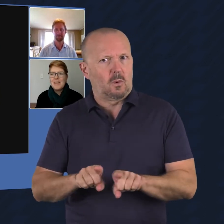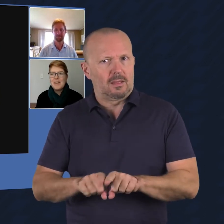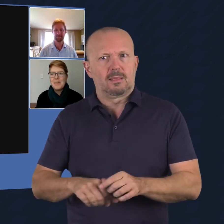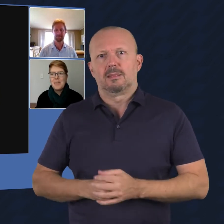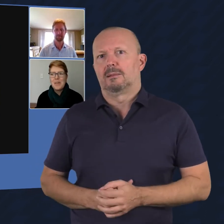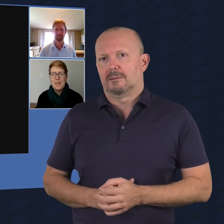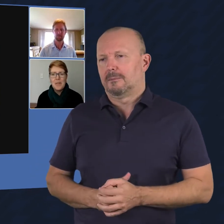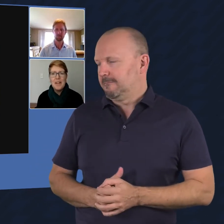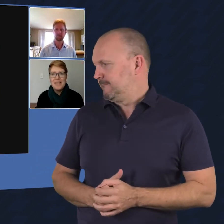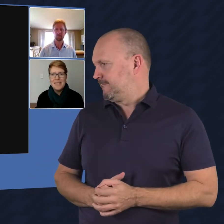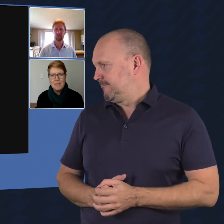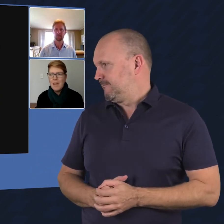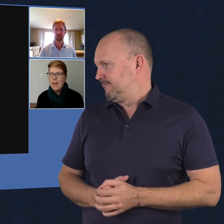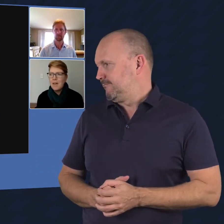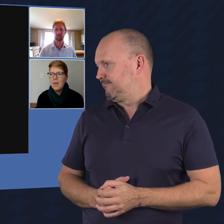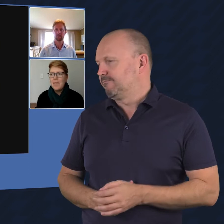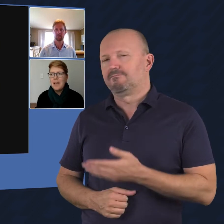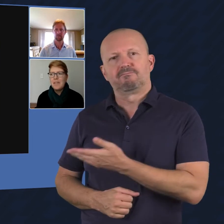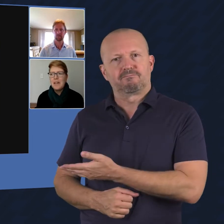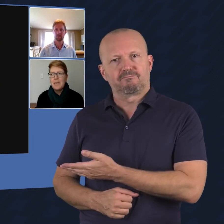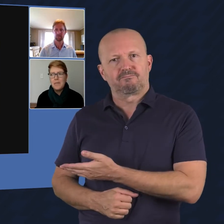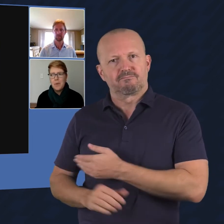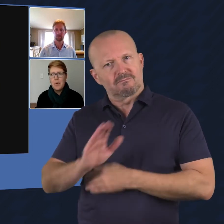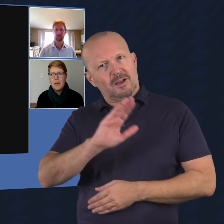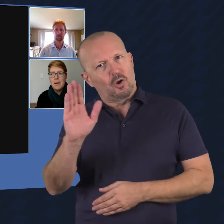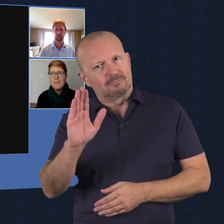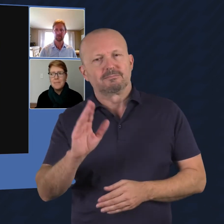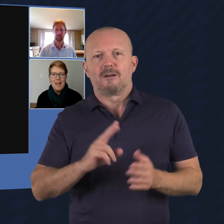Kia ora koutou katoa. Ko Valerie Love tōku ingoa.